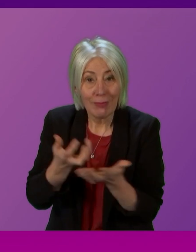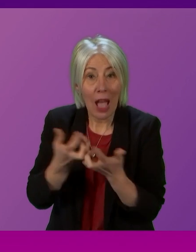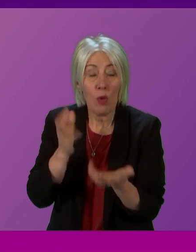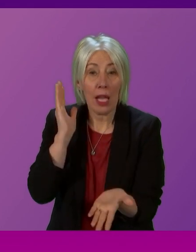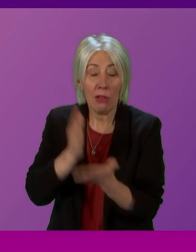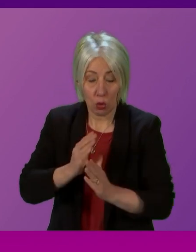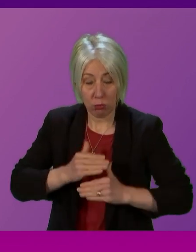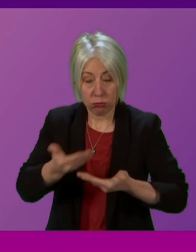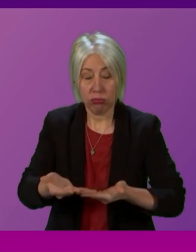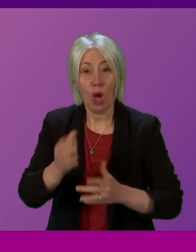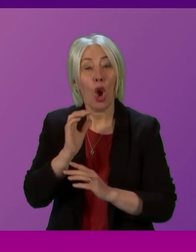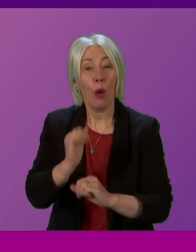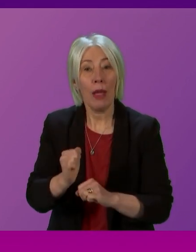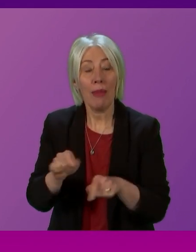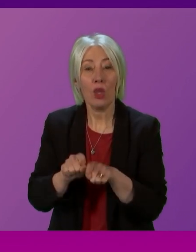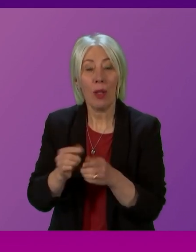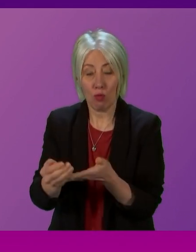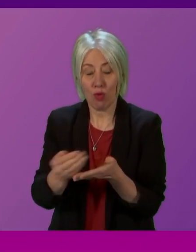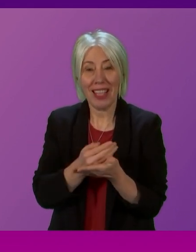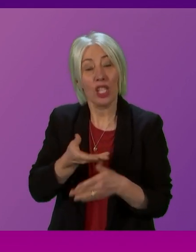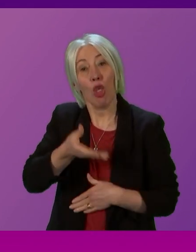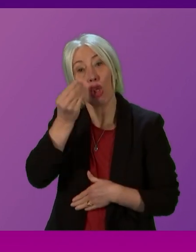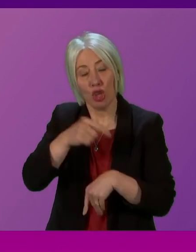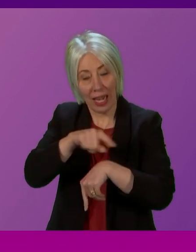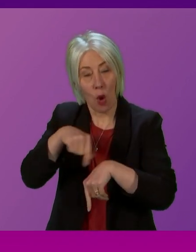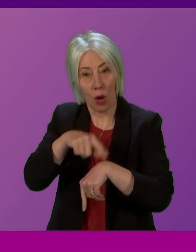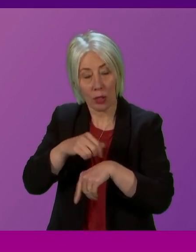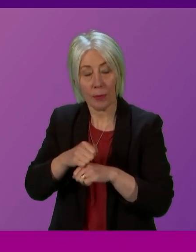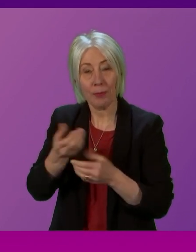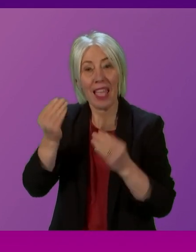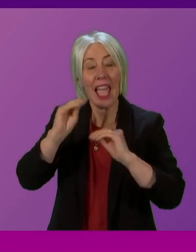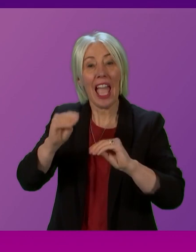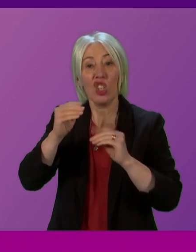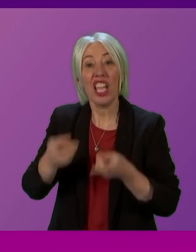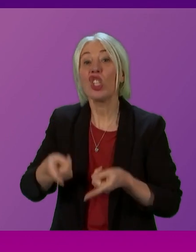and protect learning hours, and the education secretary will set out further steps to the